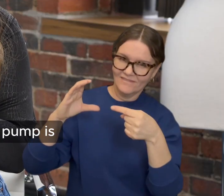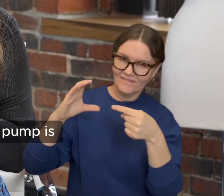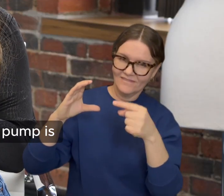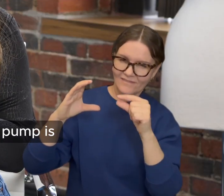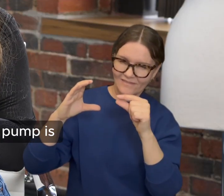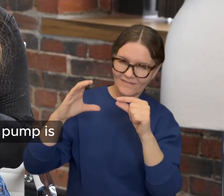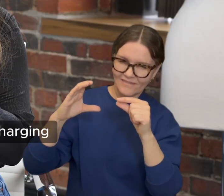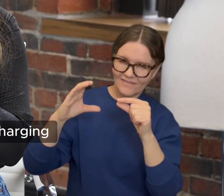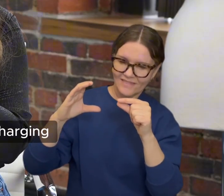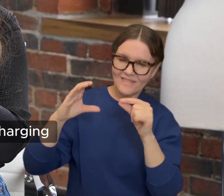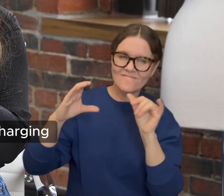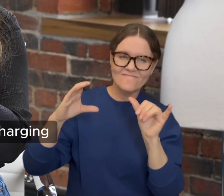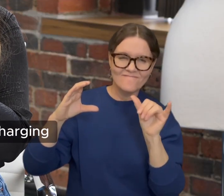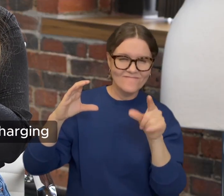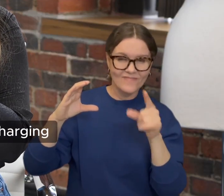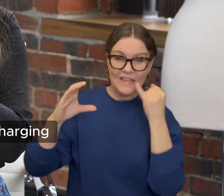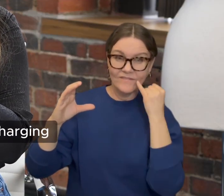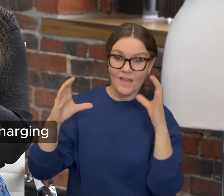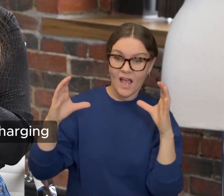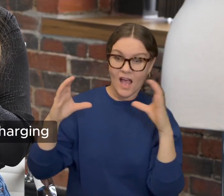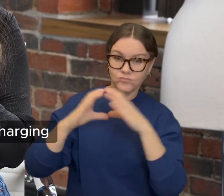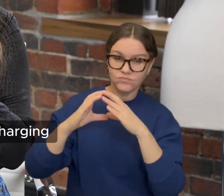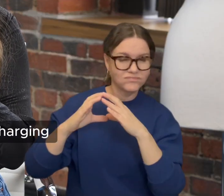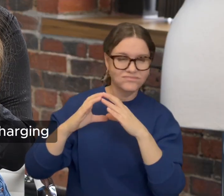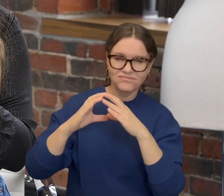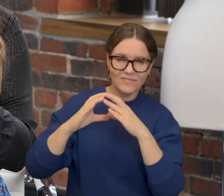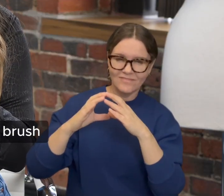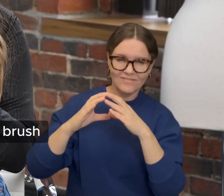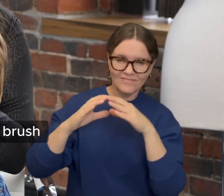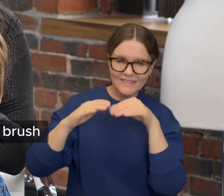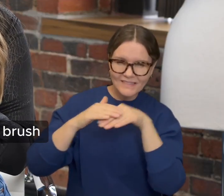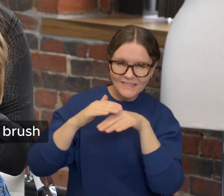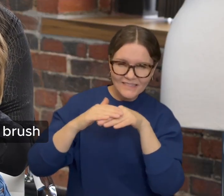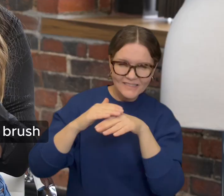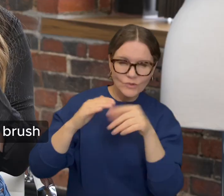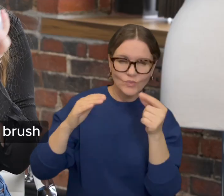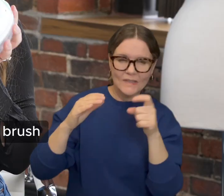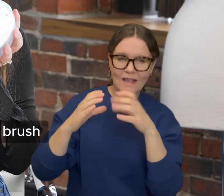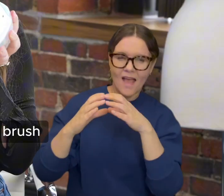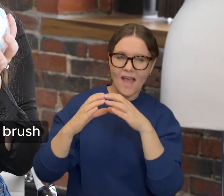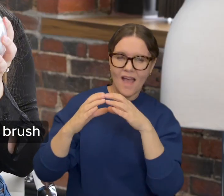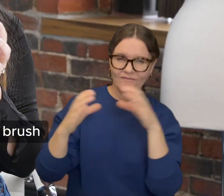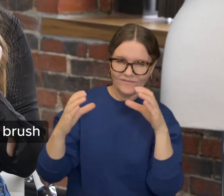assembled you're not able to access the charging port you will want to remove your breast shield